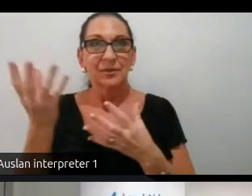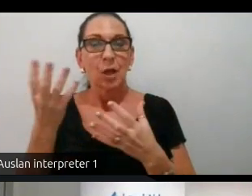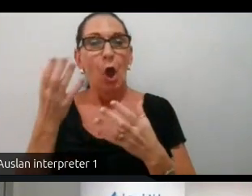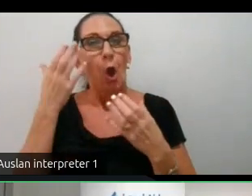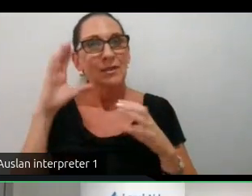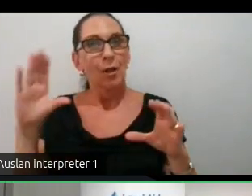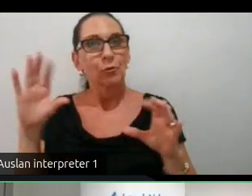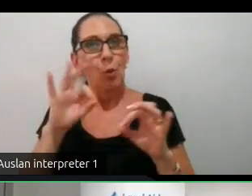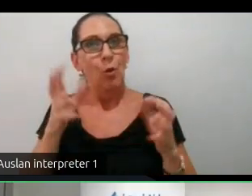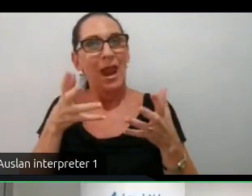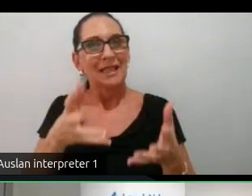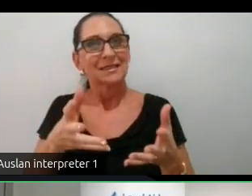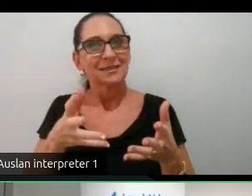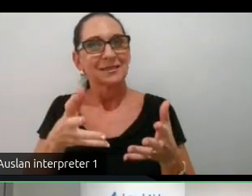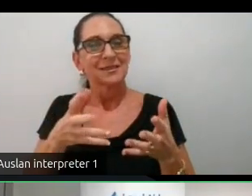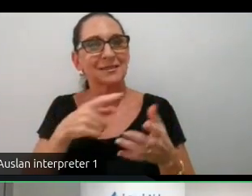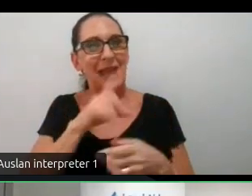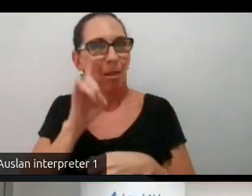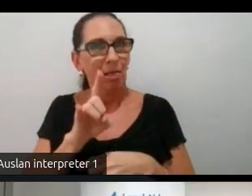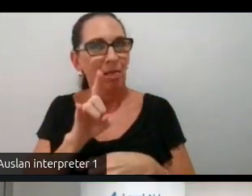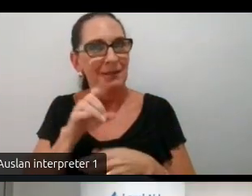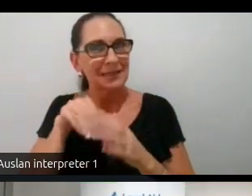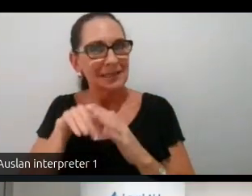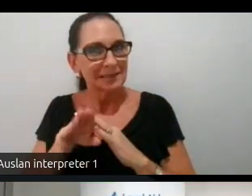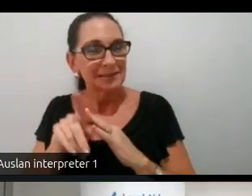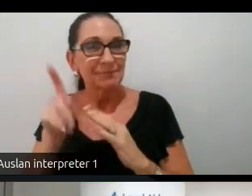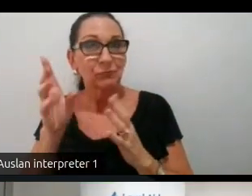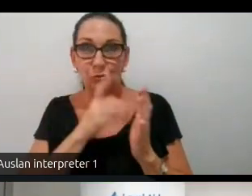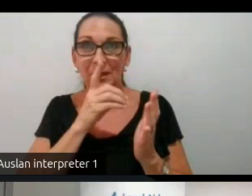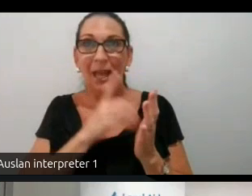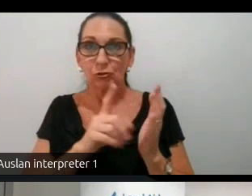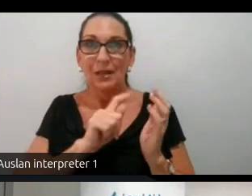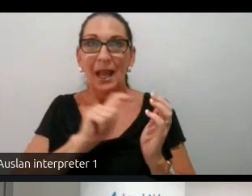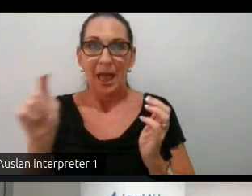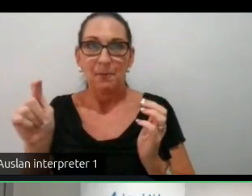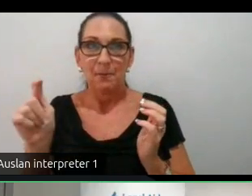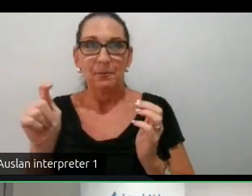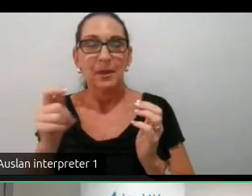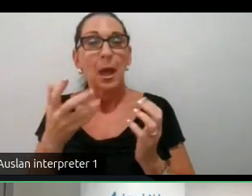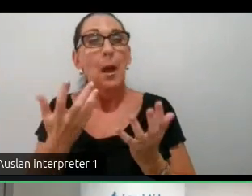uh hotels not letting them in there, but you know, you might have your pets who are really important